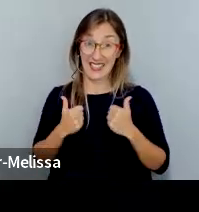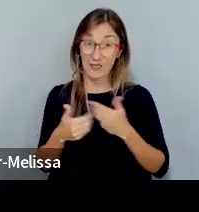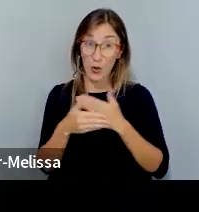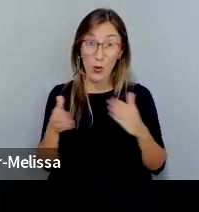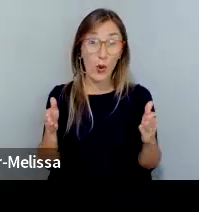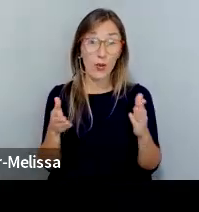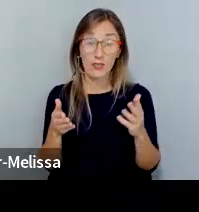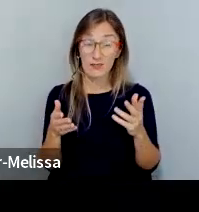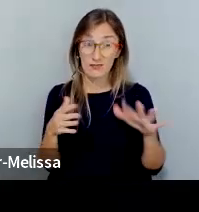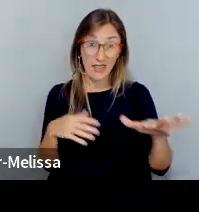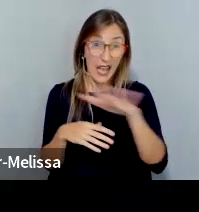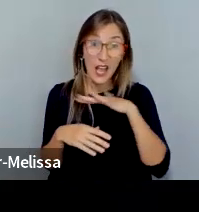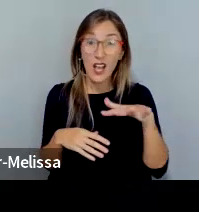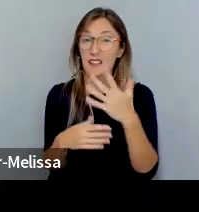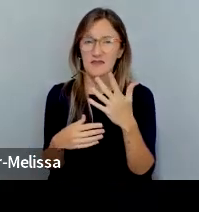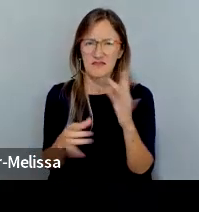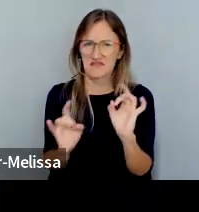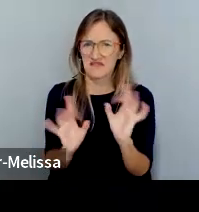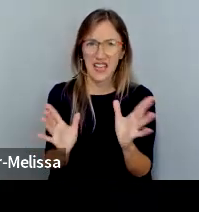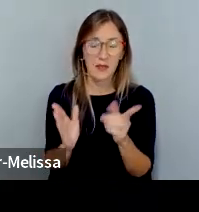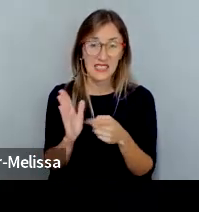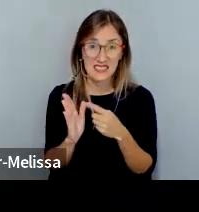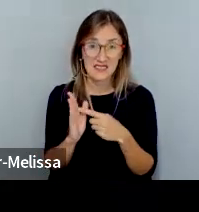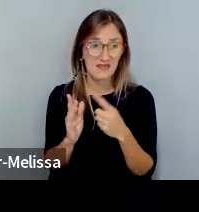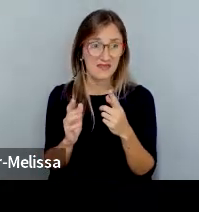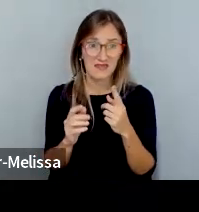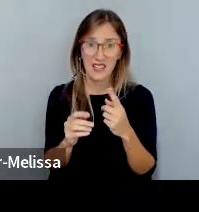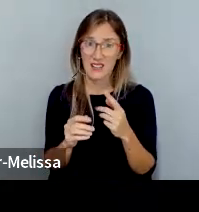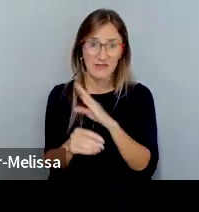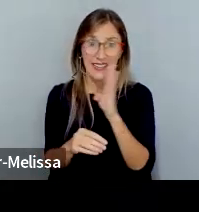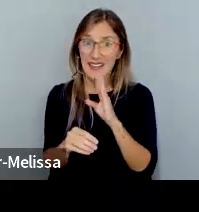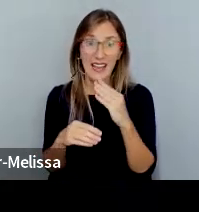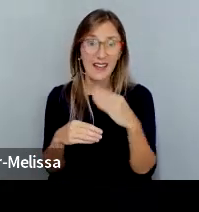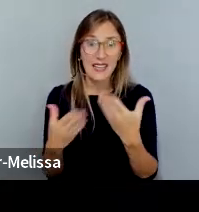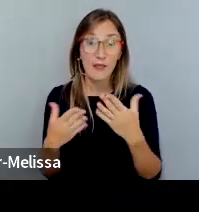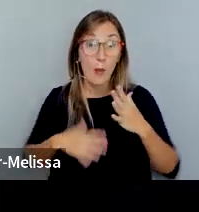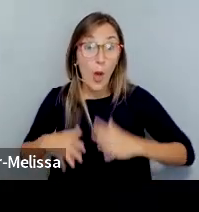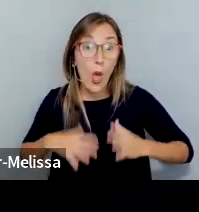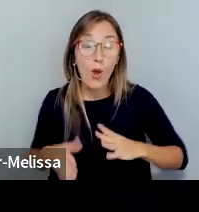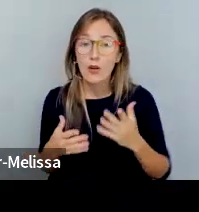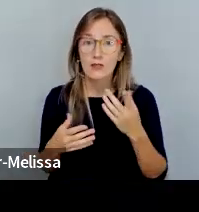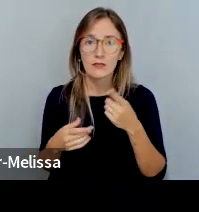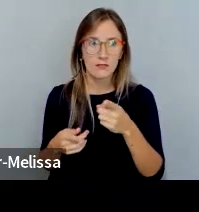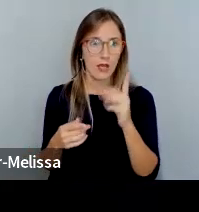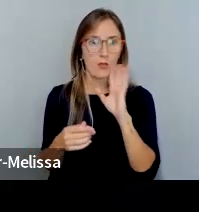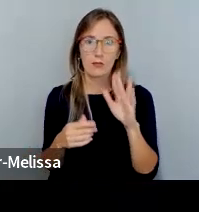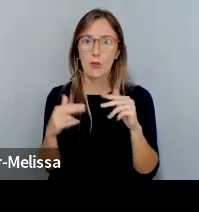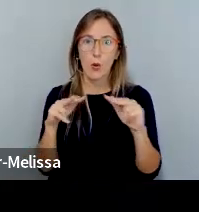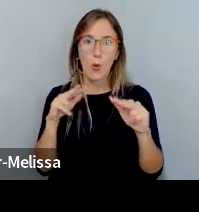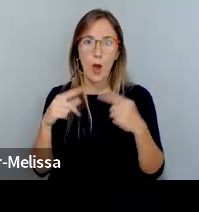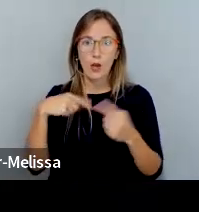release date. In an institution, you never did. The conditions were